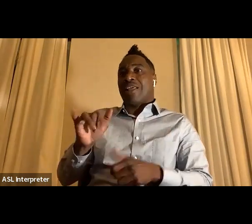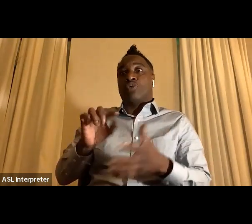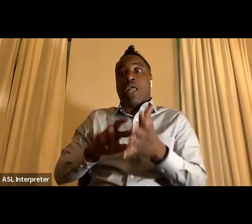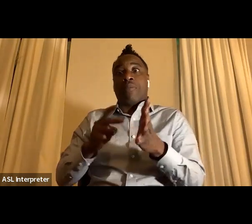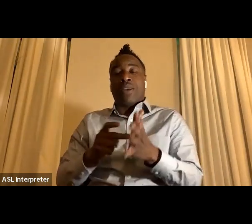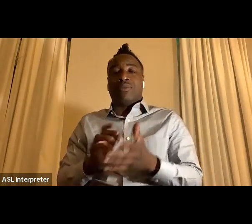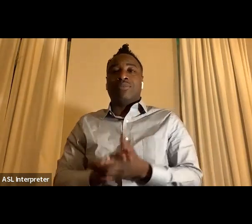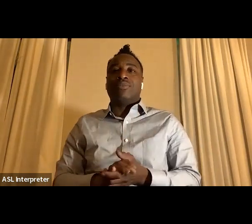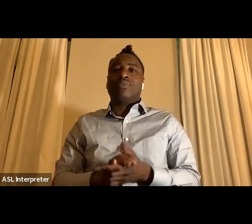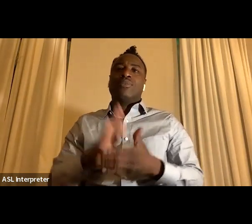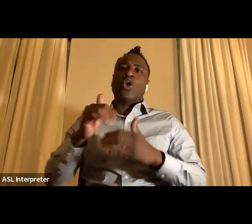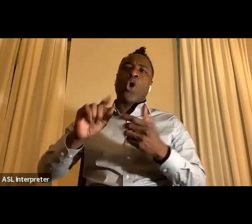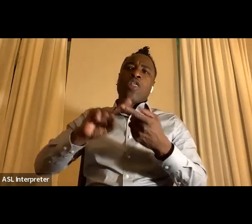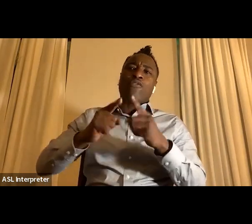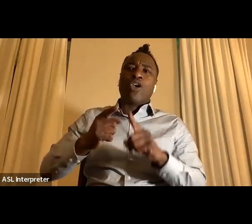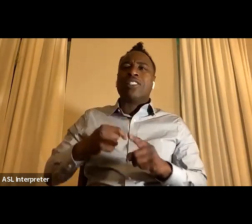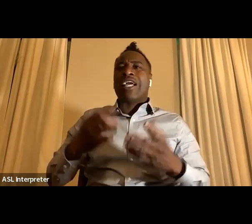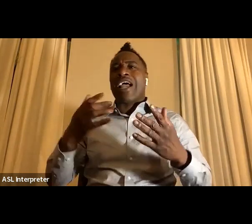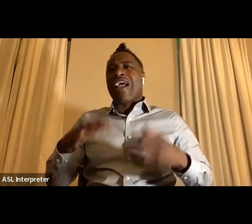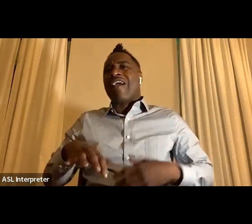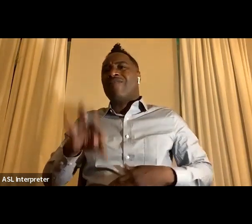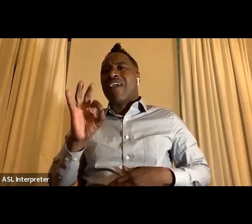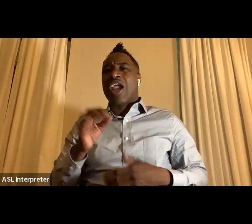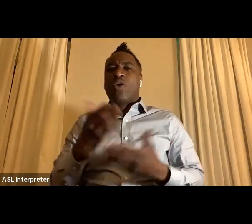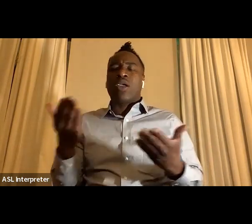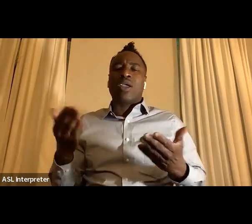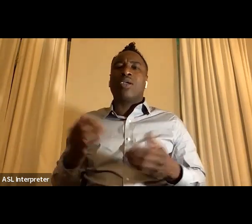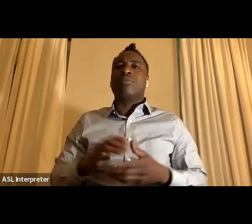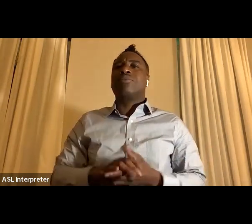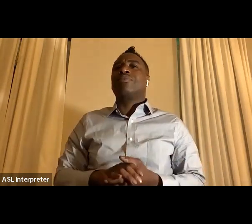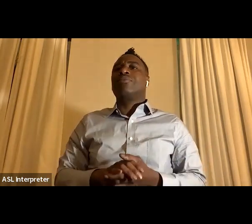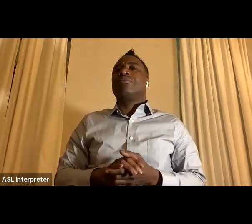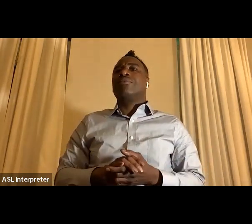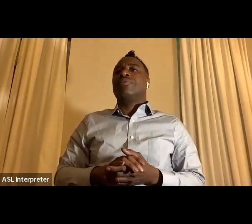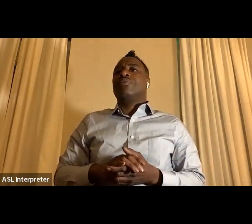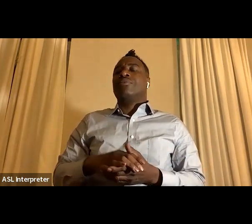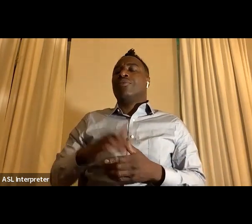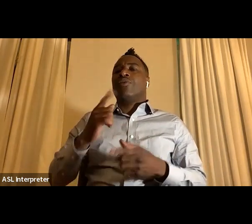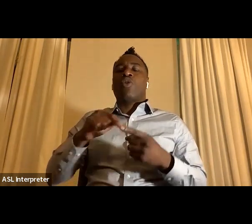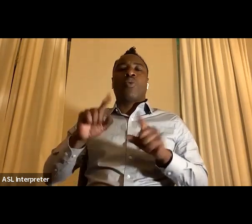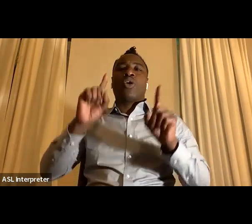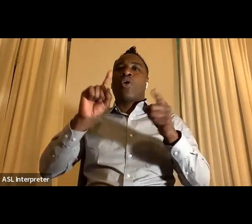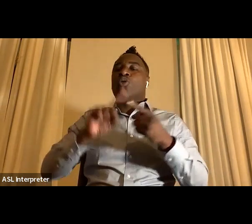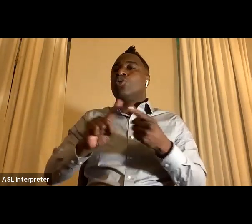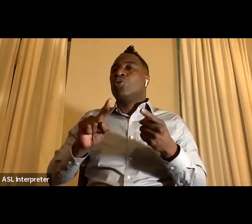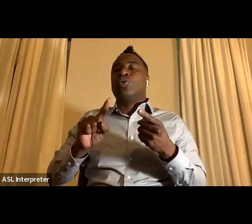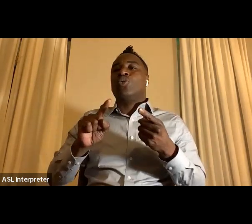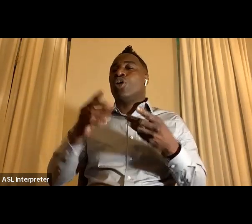that I found here and stuff like that, it's literally like just going to a hub. Whenever we go to Bryant store and like that on a larger scale